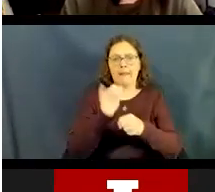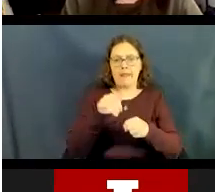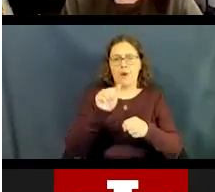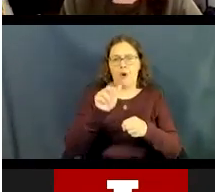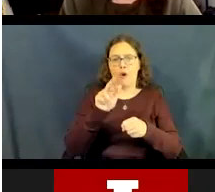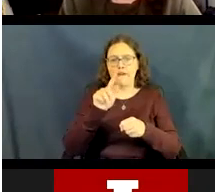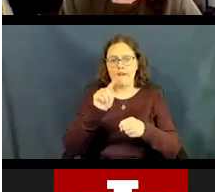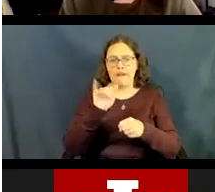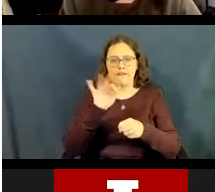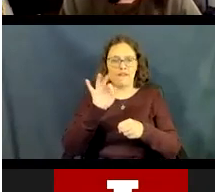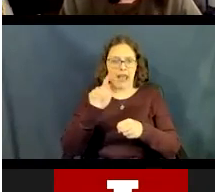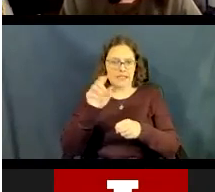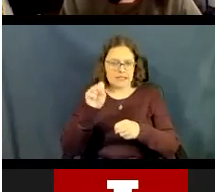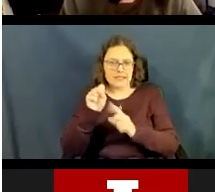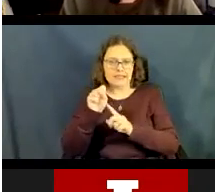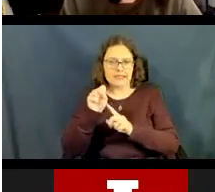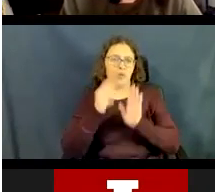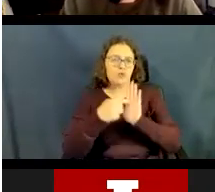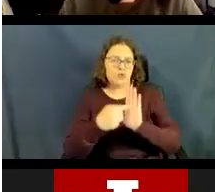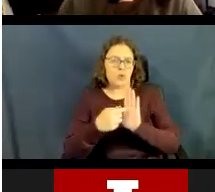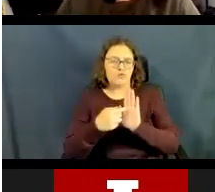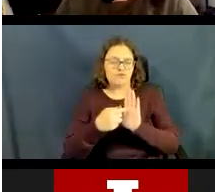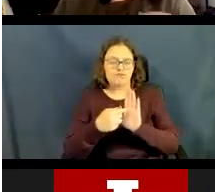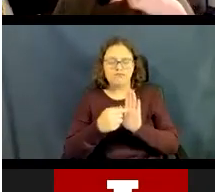And we are going to show examples today.